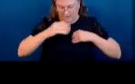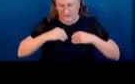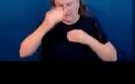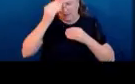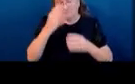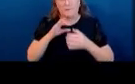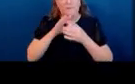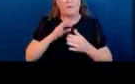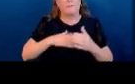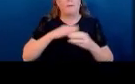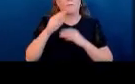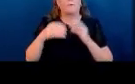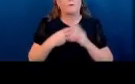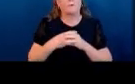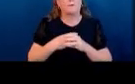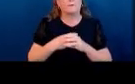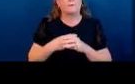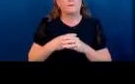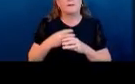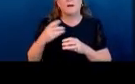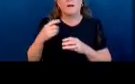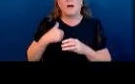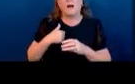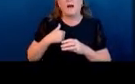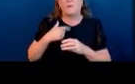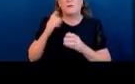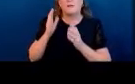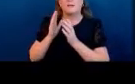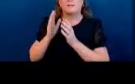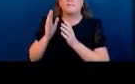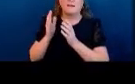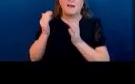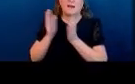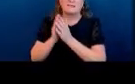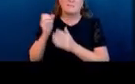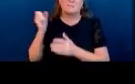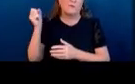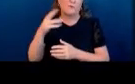I'm probably going to have them throw food, and that can be a